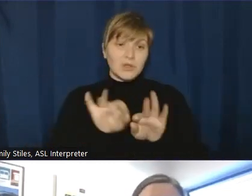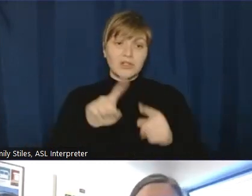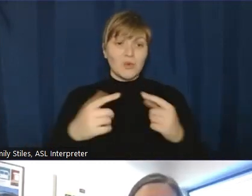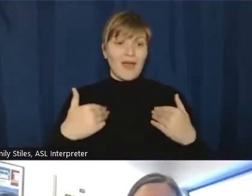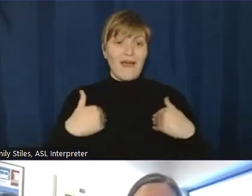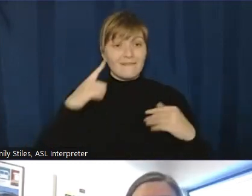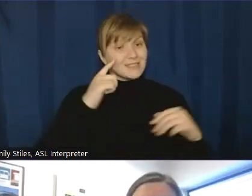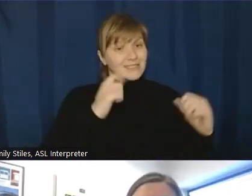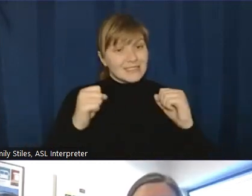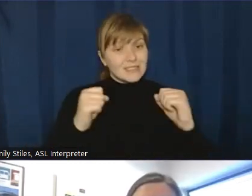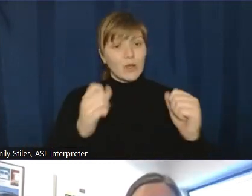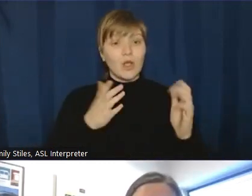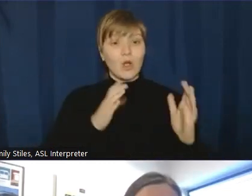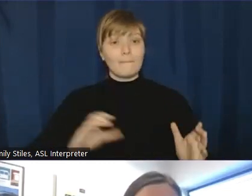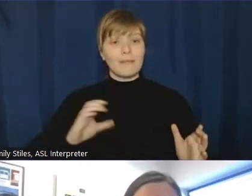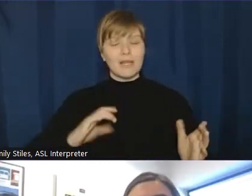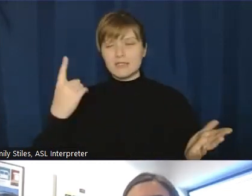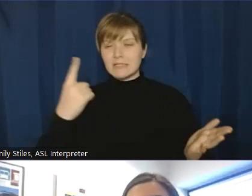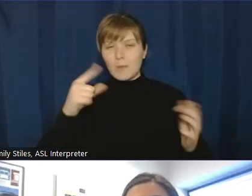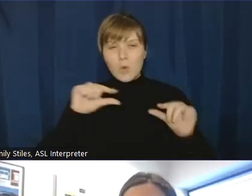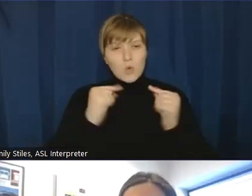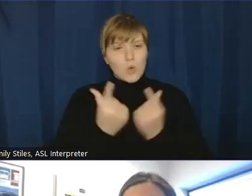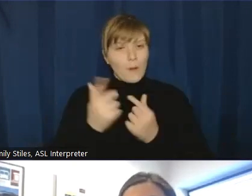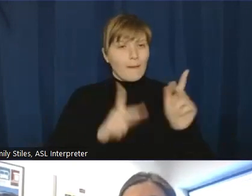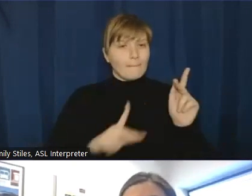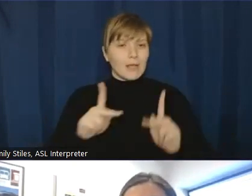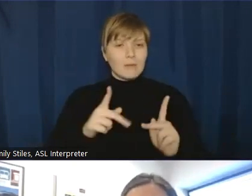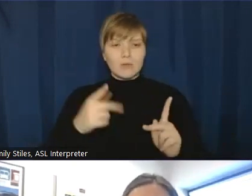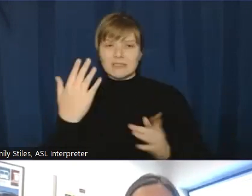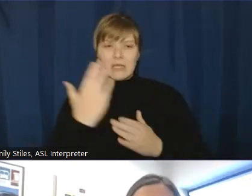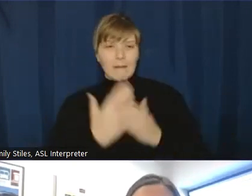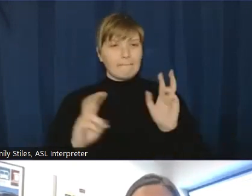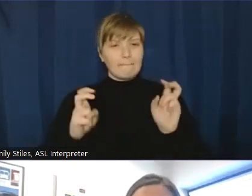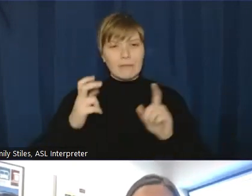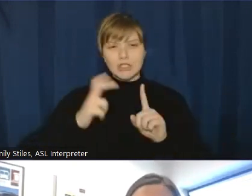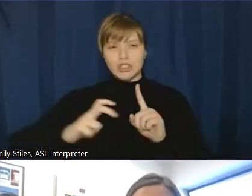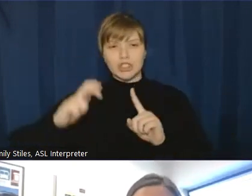or just a group of people and champions throughout the planning and implementation.